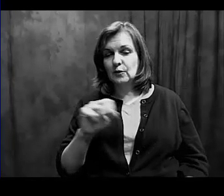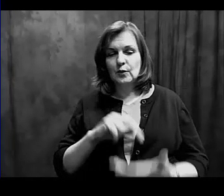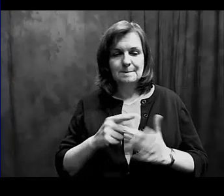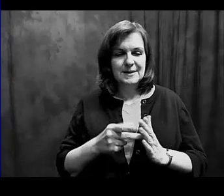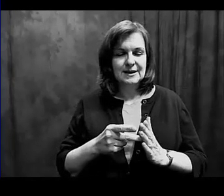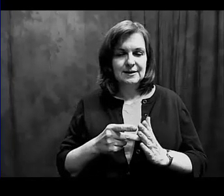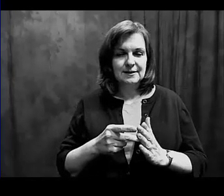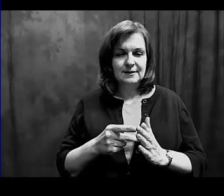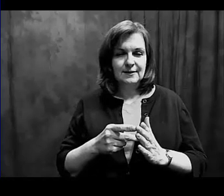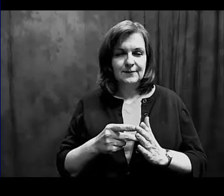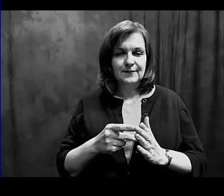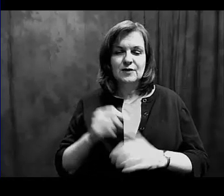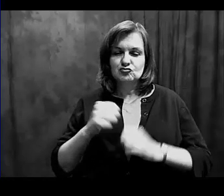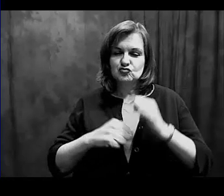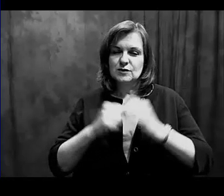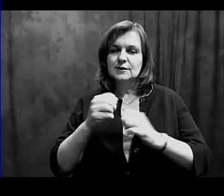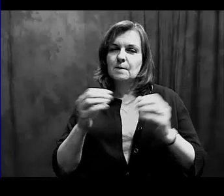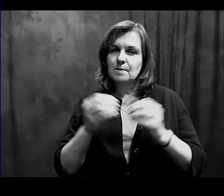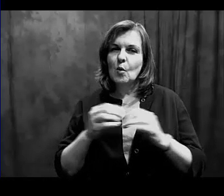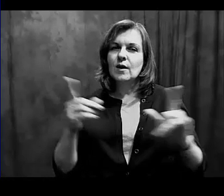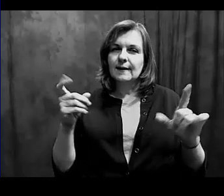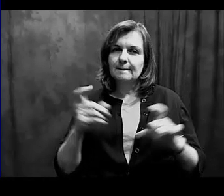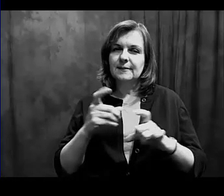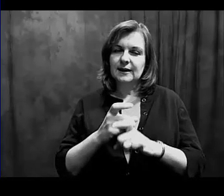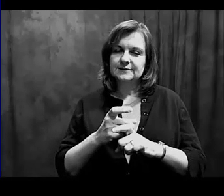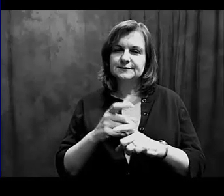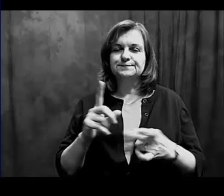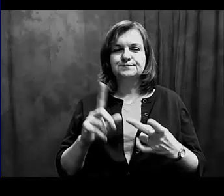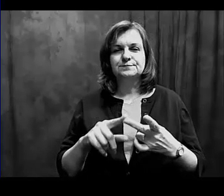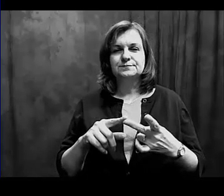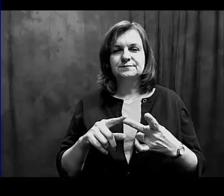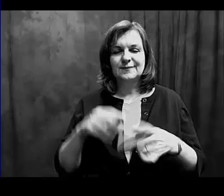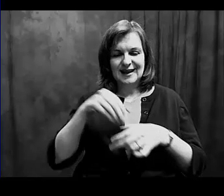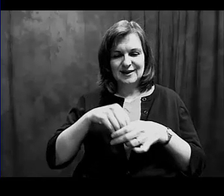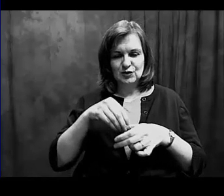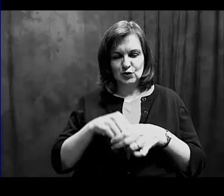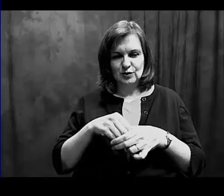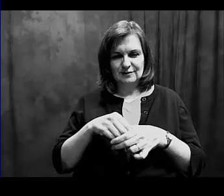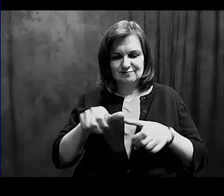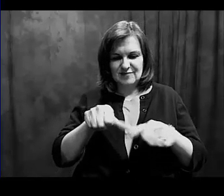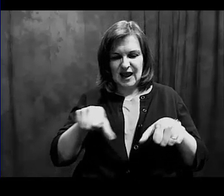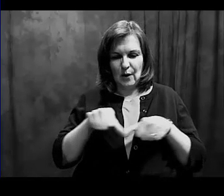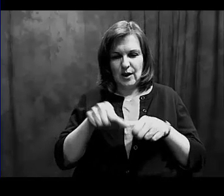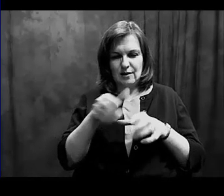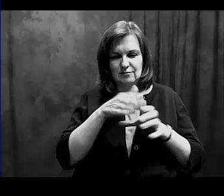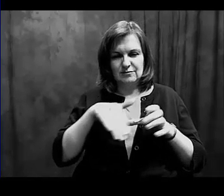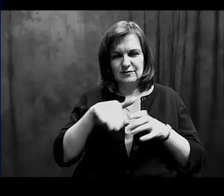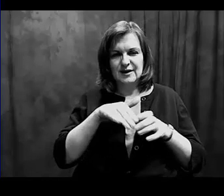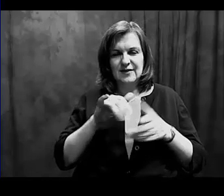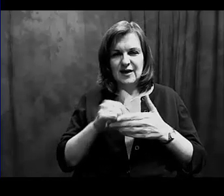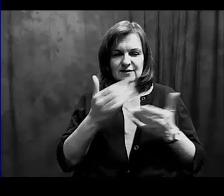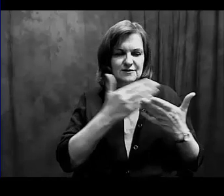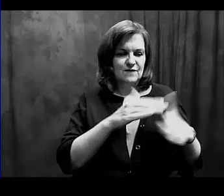higher levels of complexity of structures and an internal space in which to divide this out